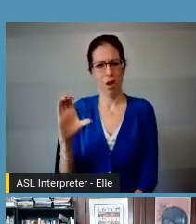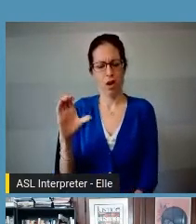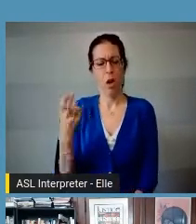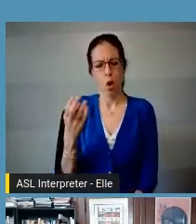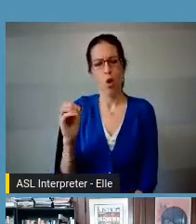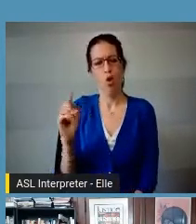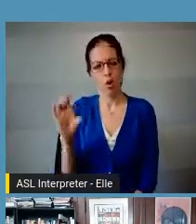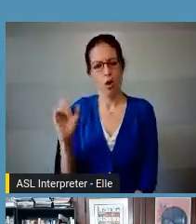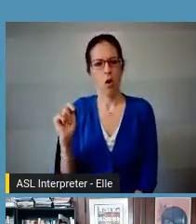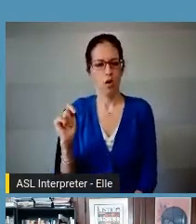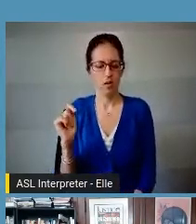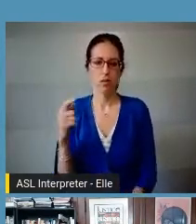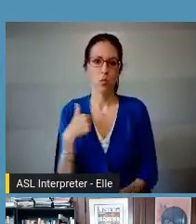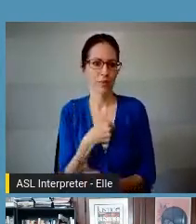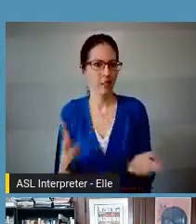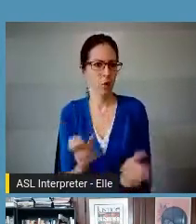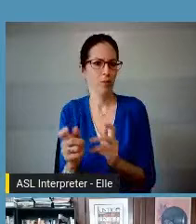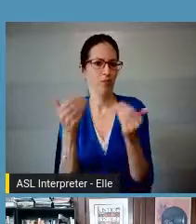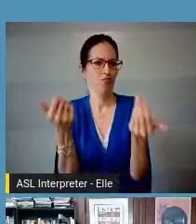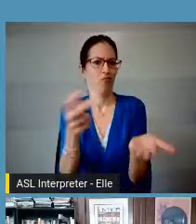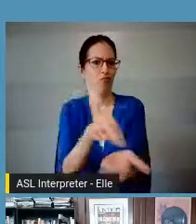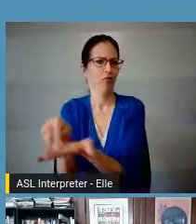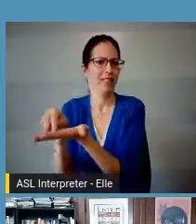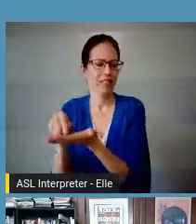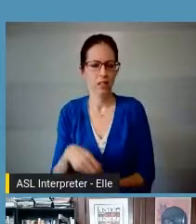it.